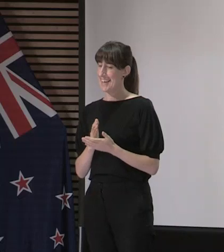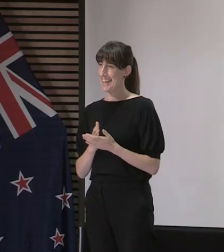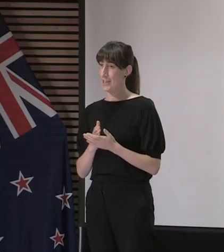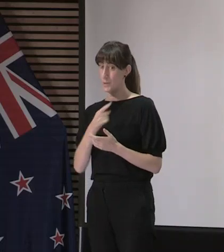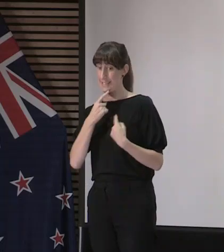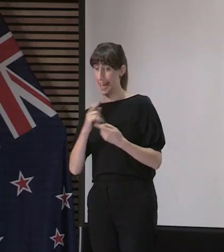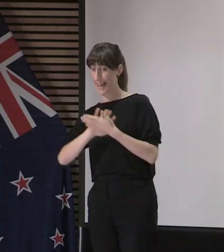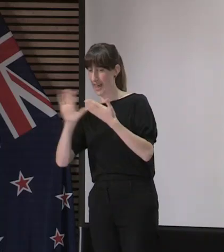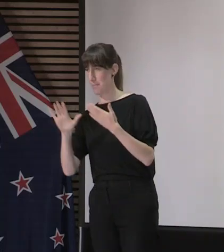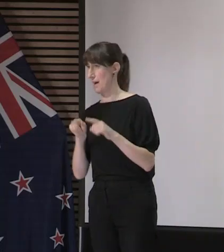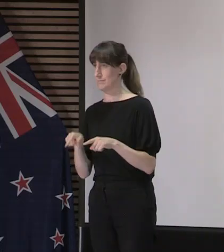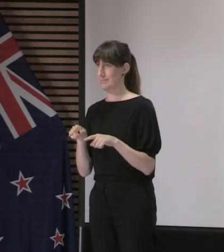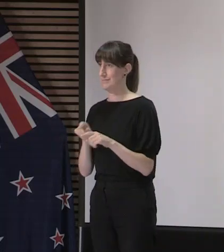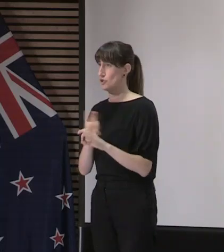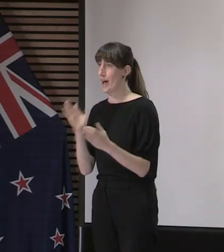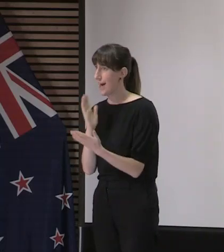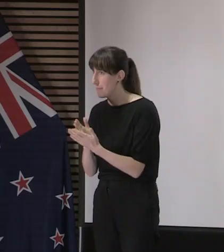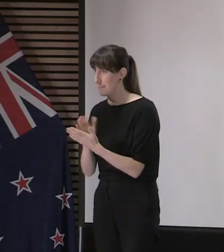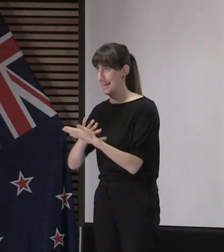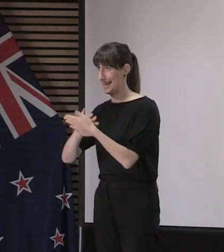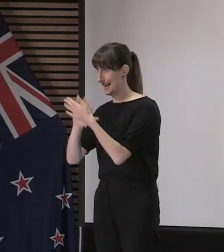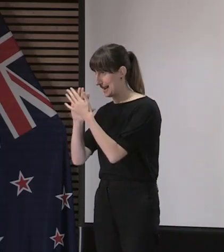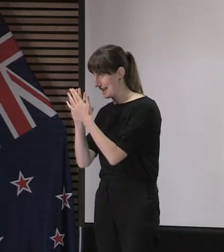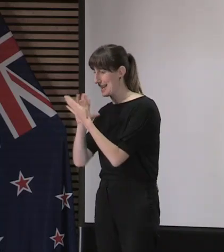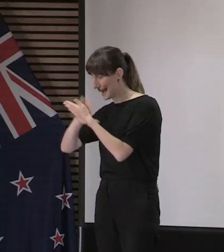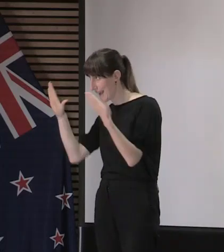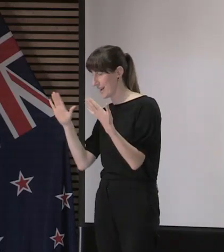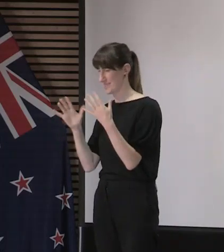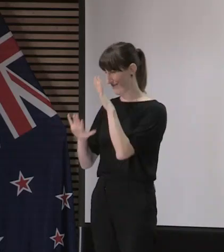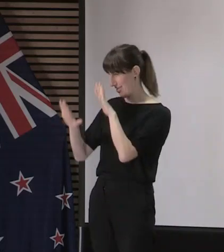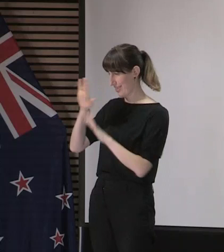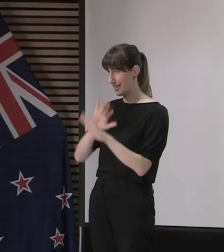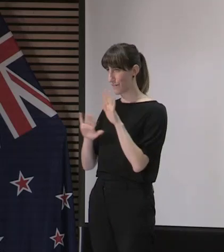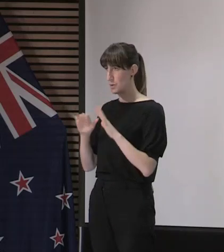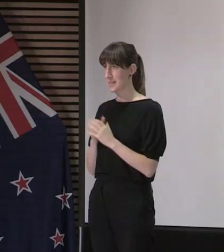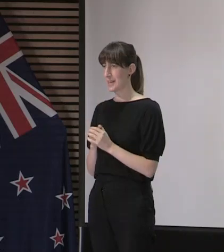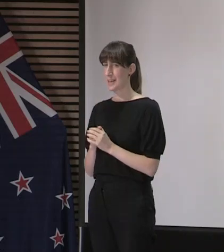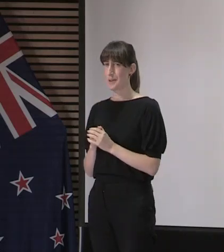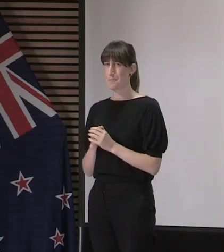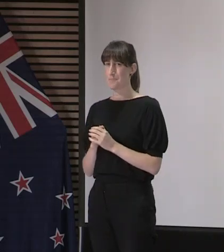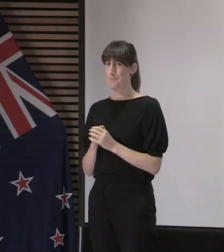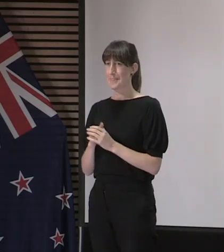goal of elimination. It's as clear as mud, really, isn't it? Because the Prime Minister has been